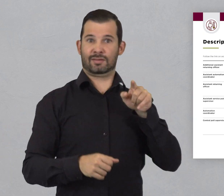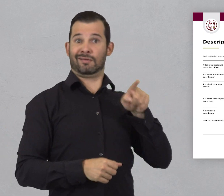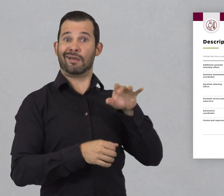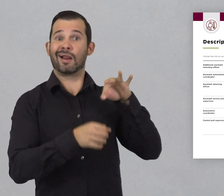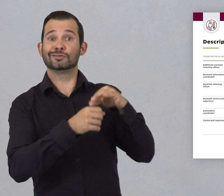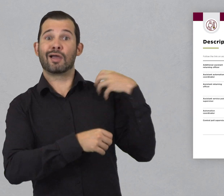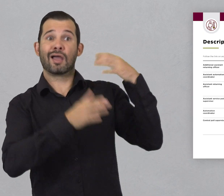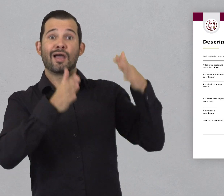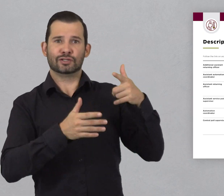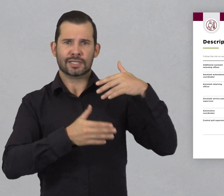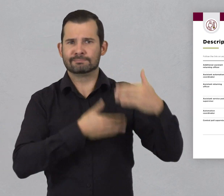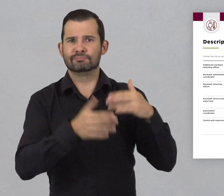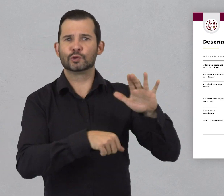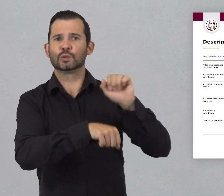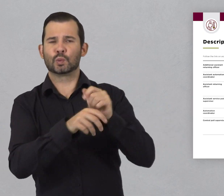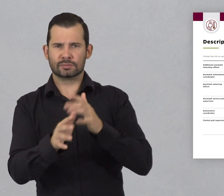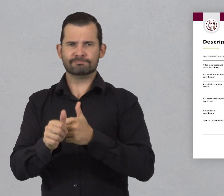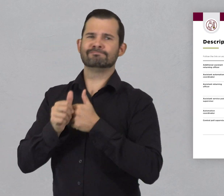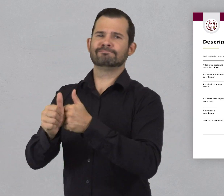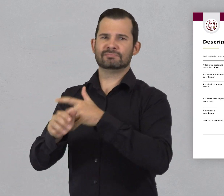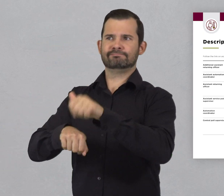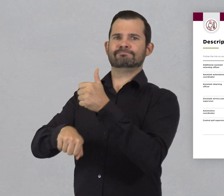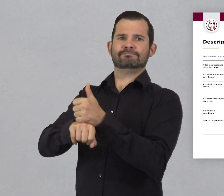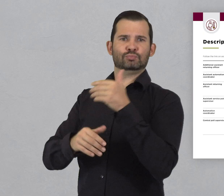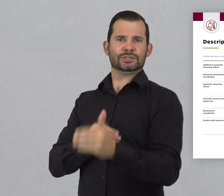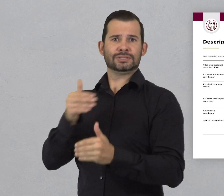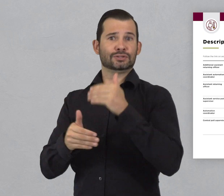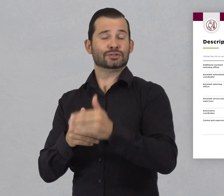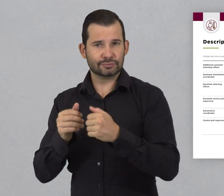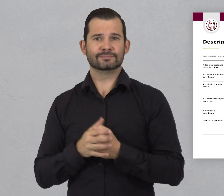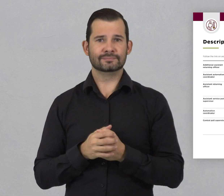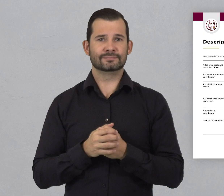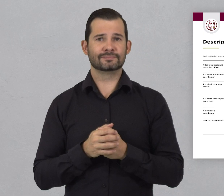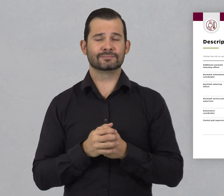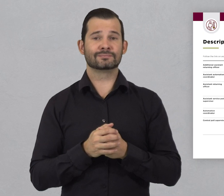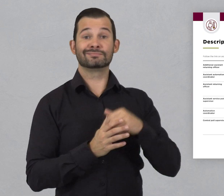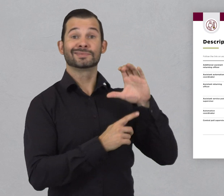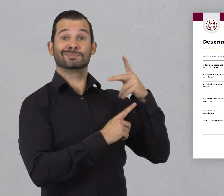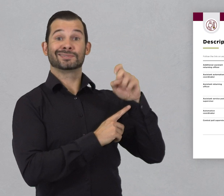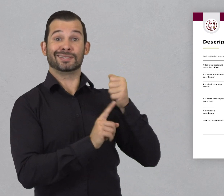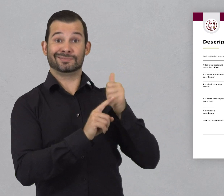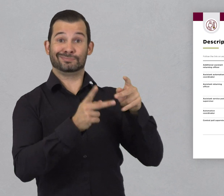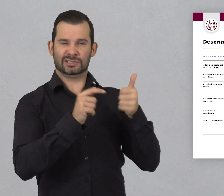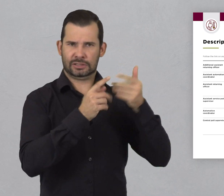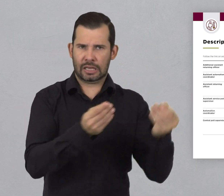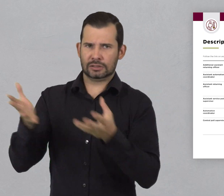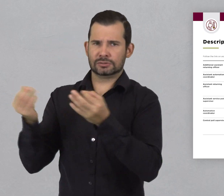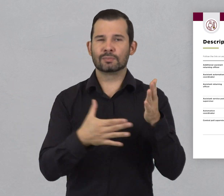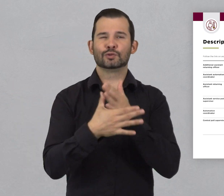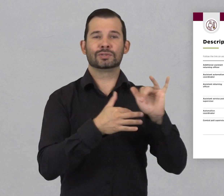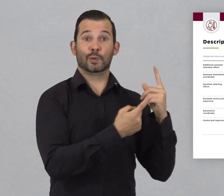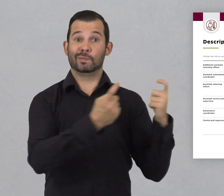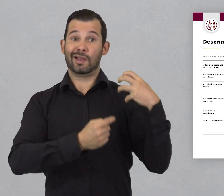election officers carry out their work according to established procedures. The CPS is the liaison